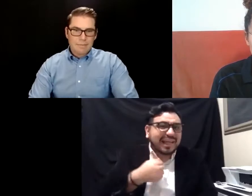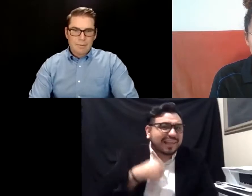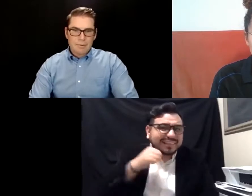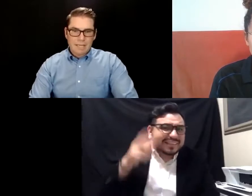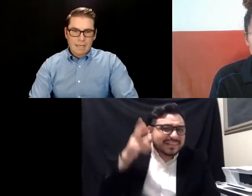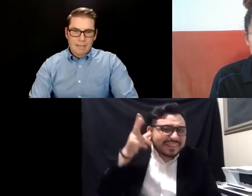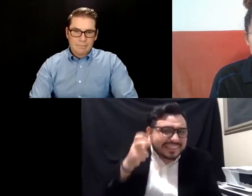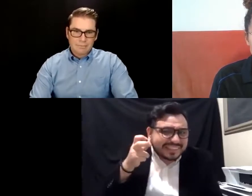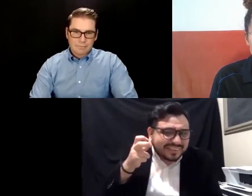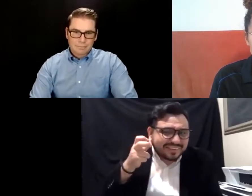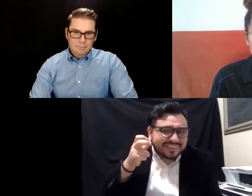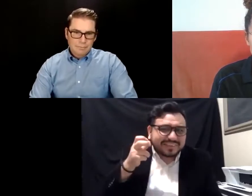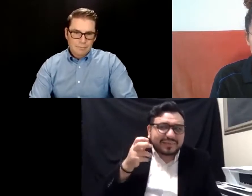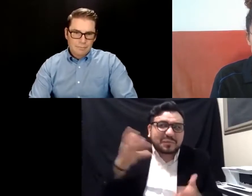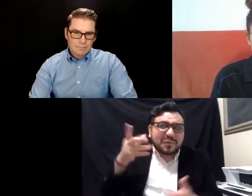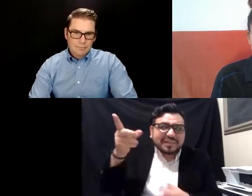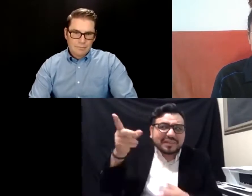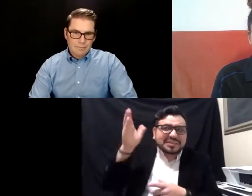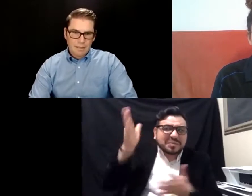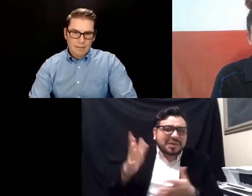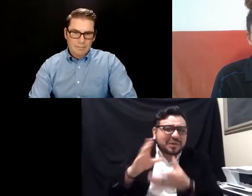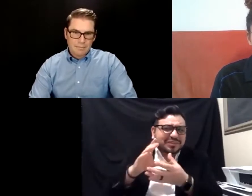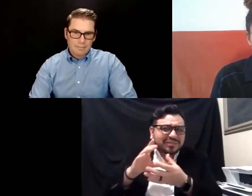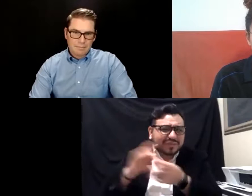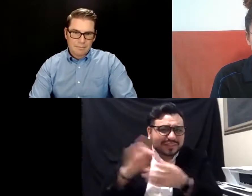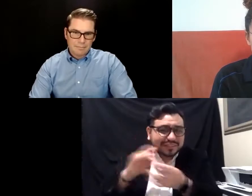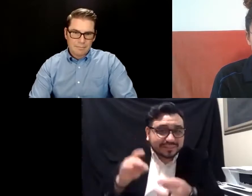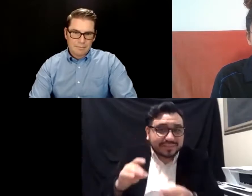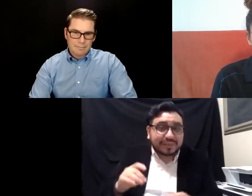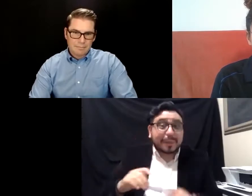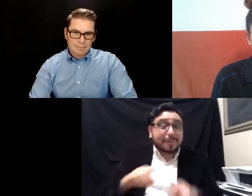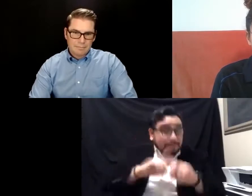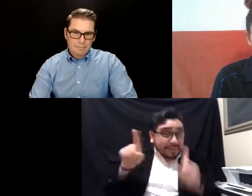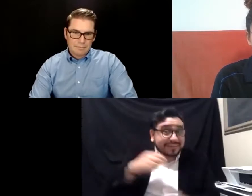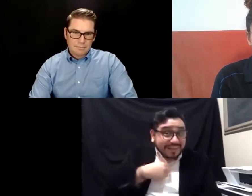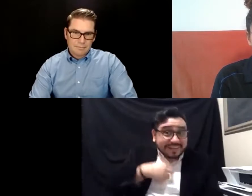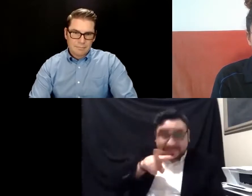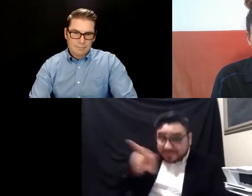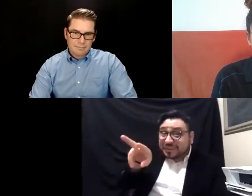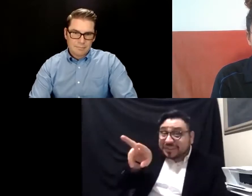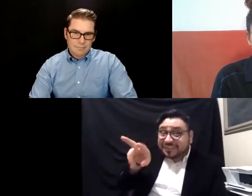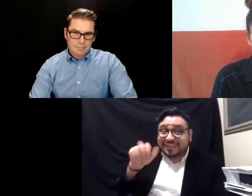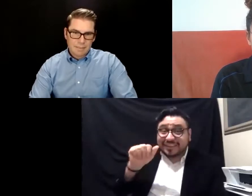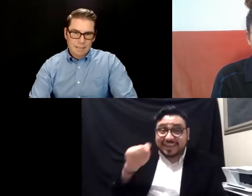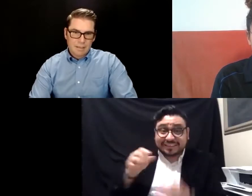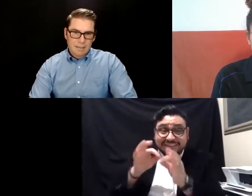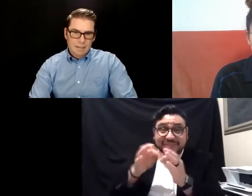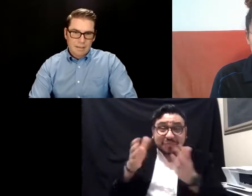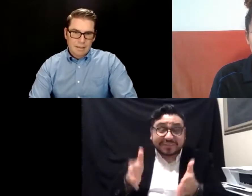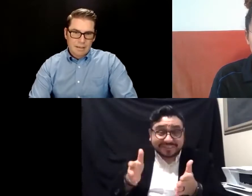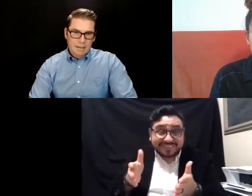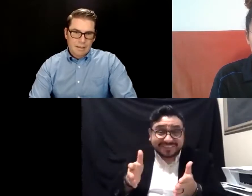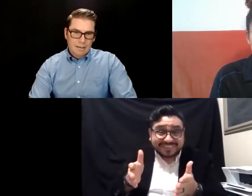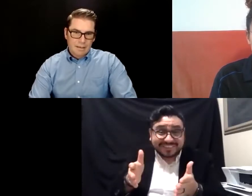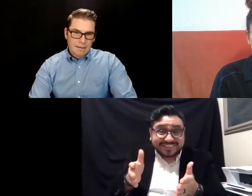Sometimes people will say,